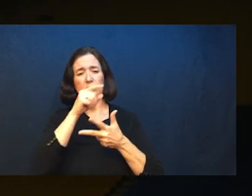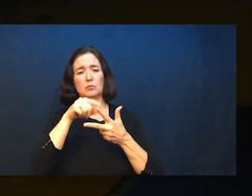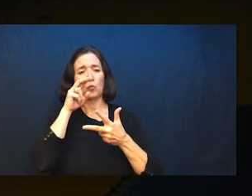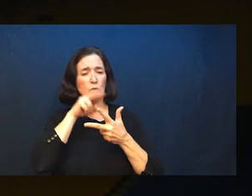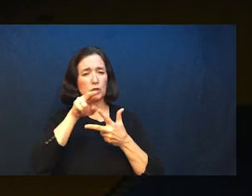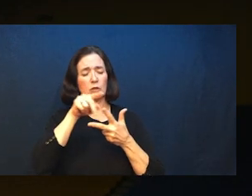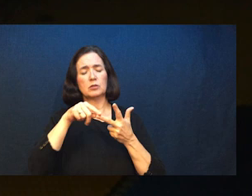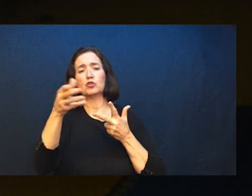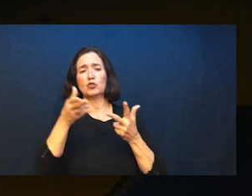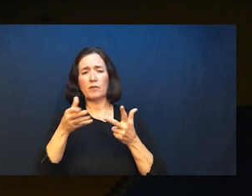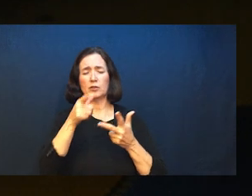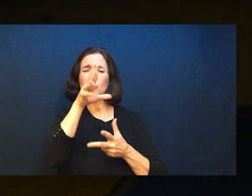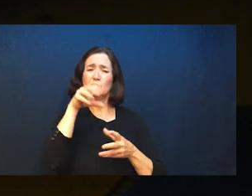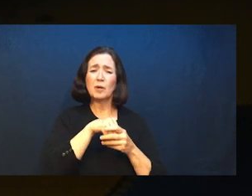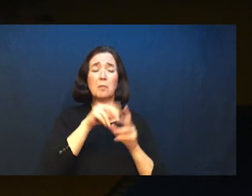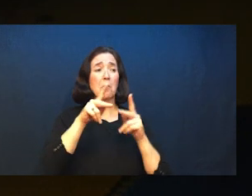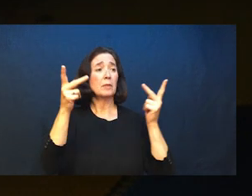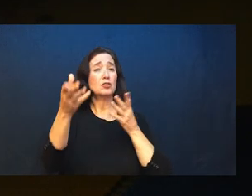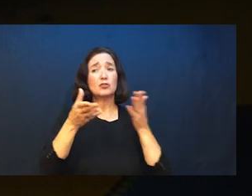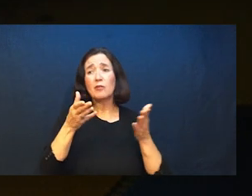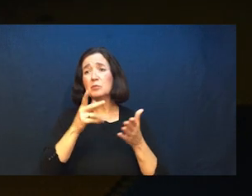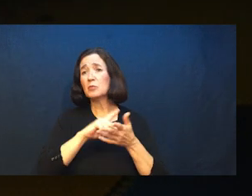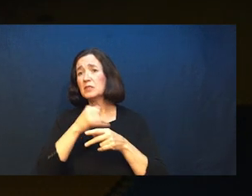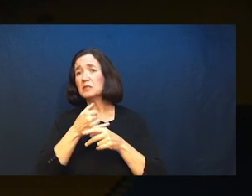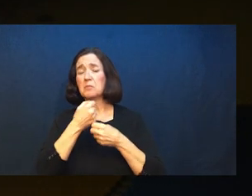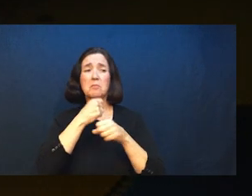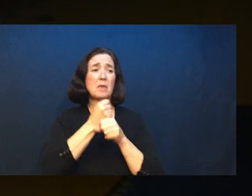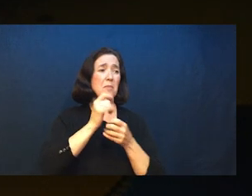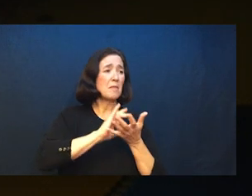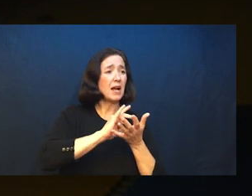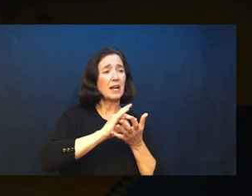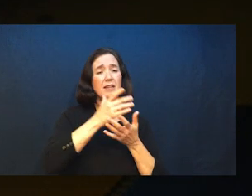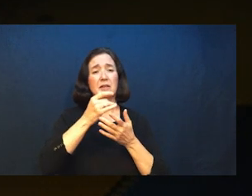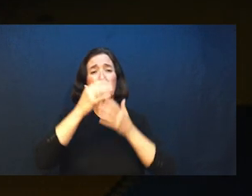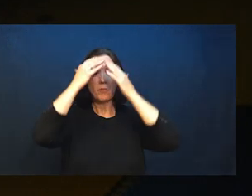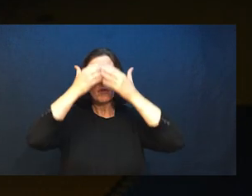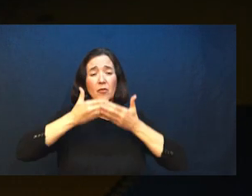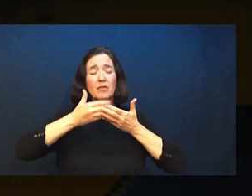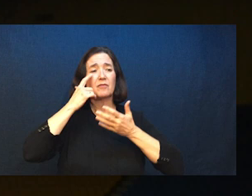You've participated in public service projects, made medical devices and face shields for healthcare practitioners